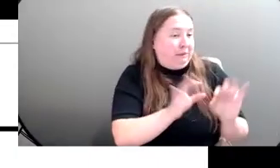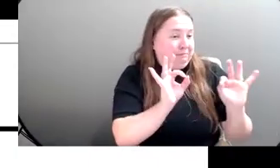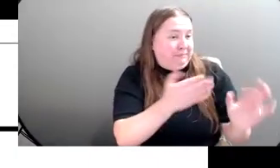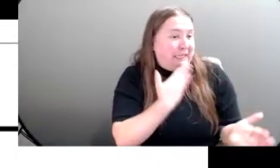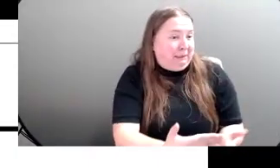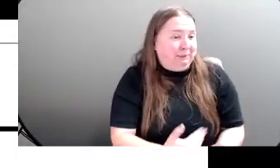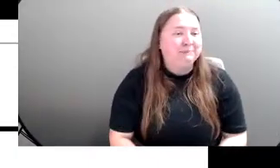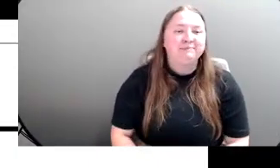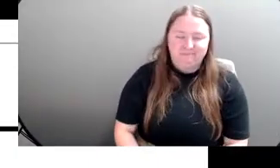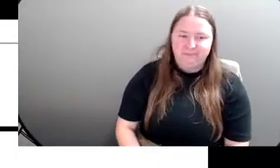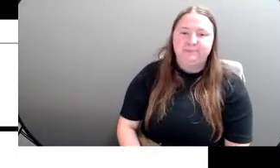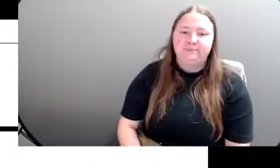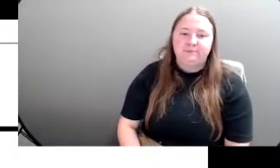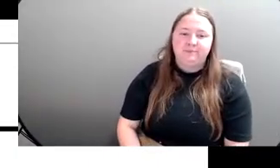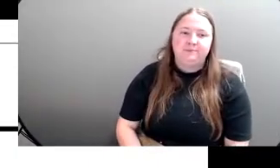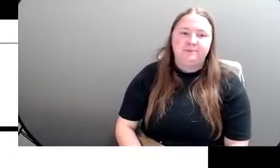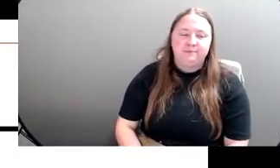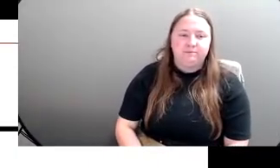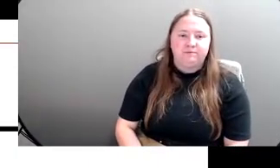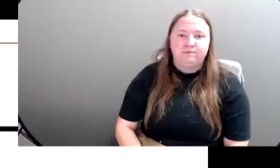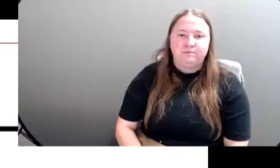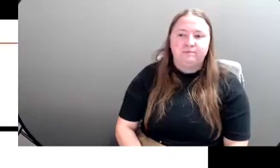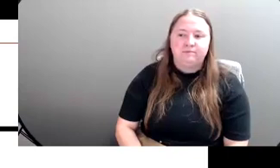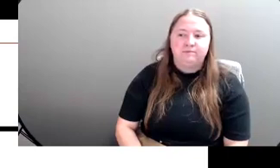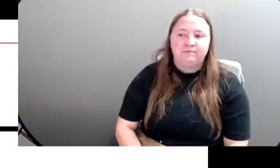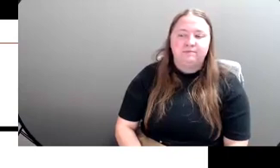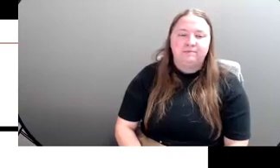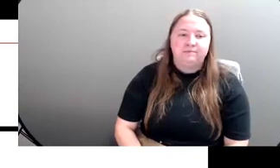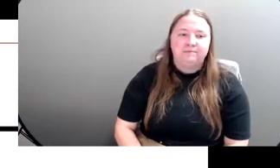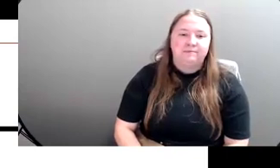Thank you. Yeah. Okay.